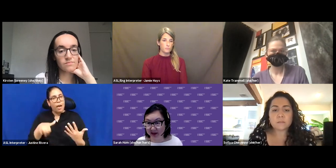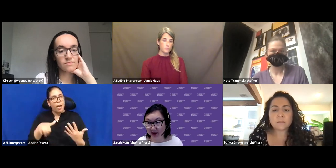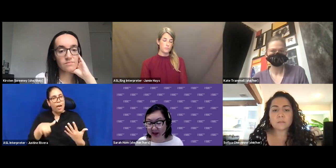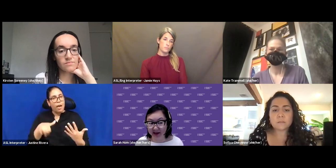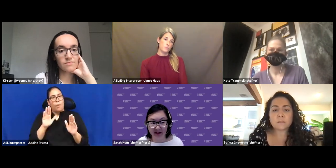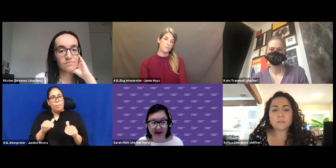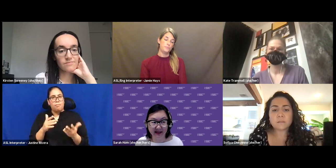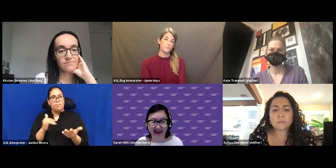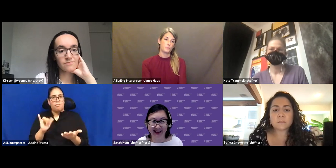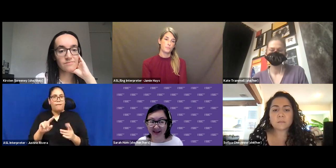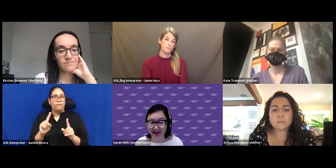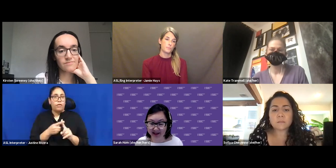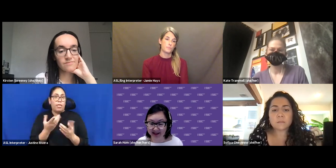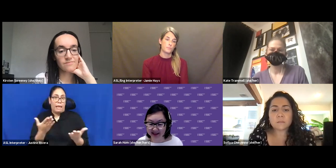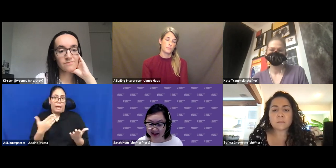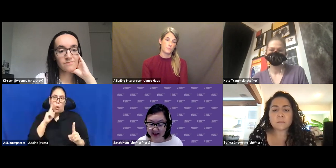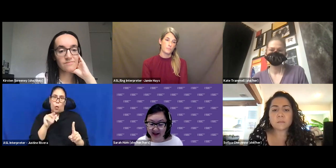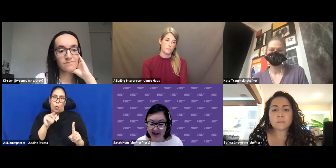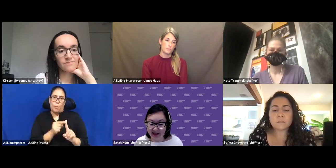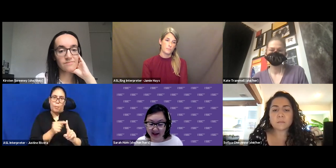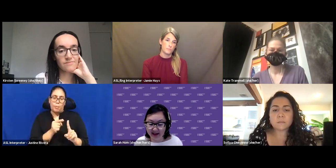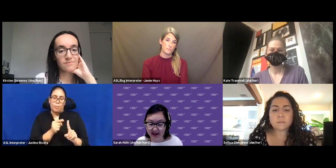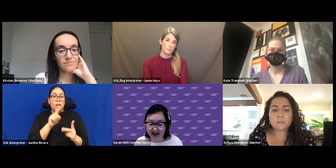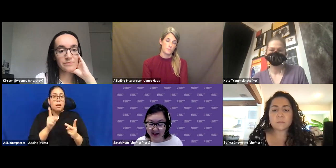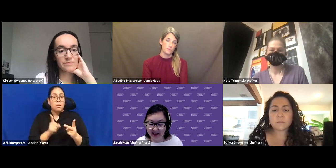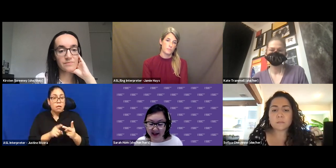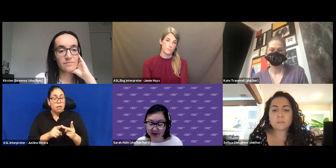that I hope to get out of this. And the other thing is that I